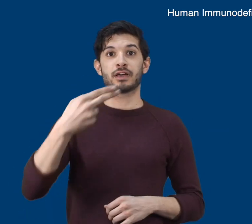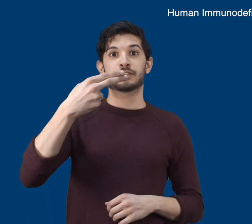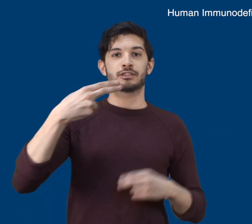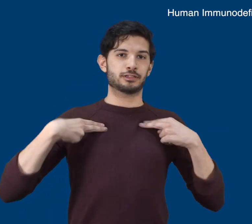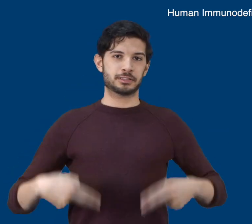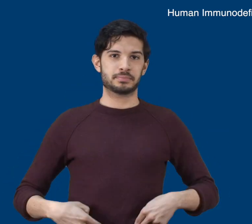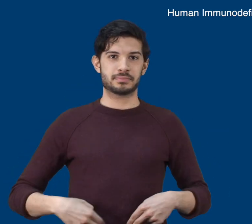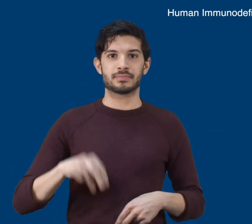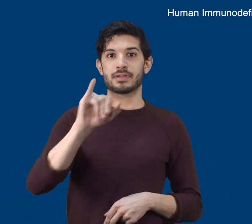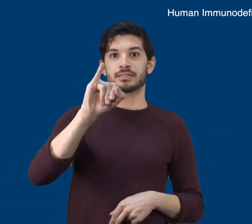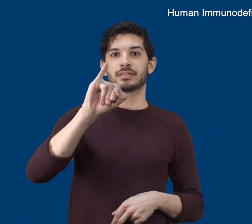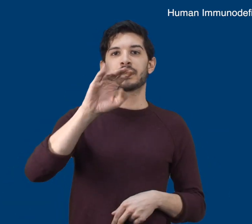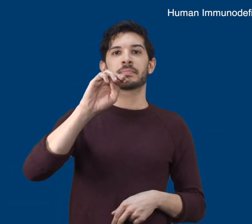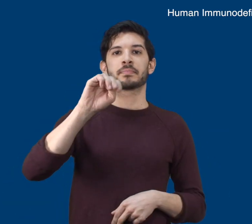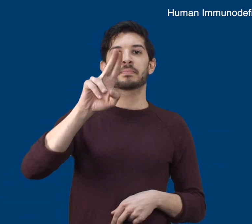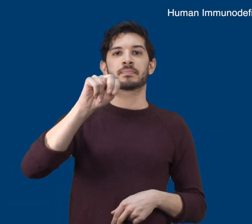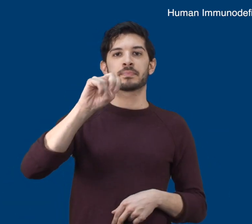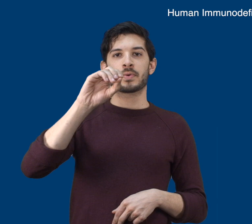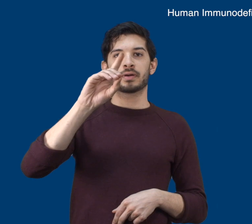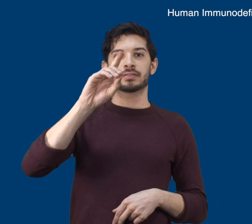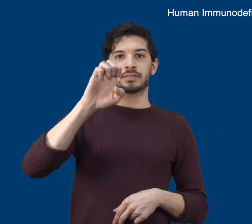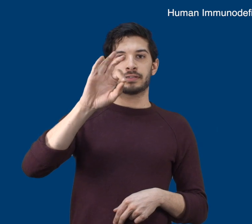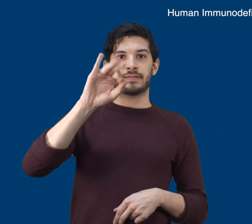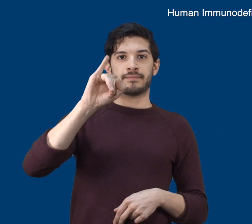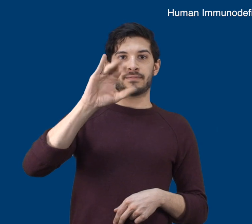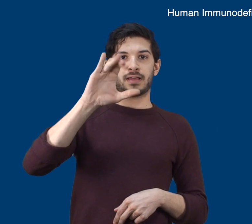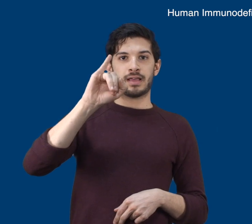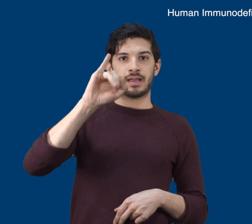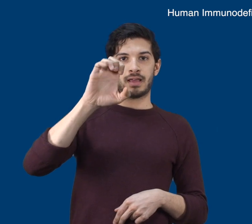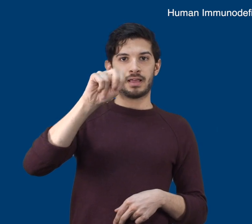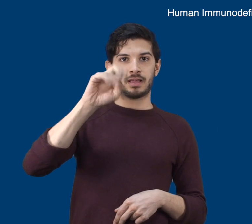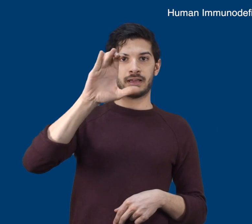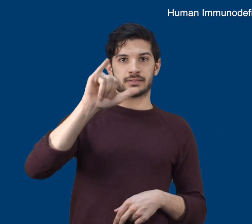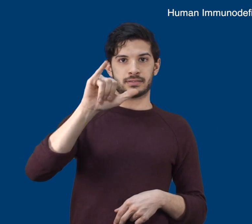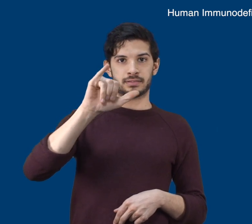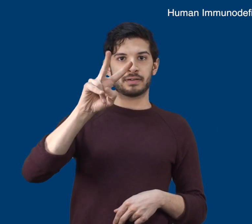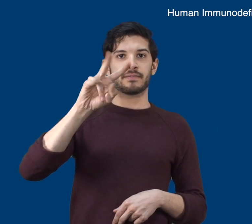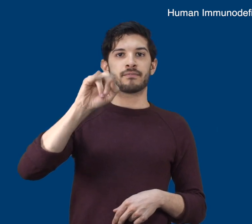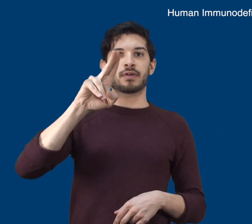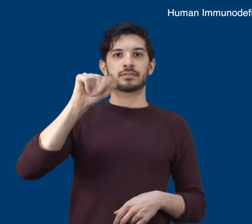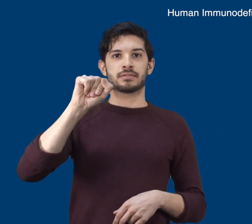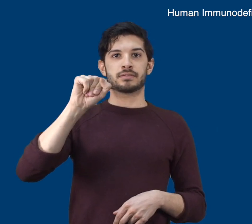HIV stands for Human Immunodeficiency Virus.